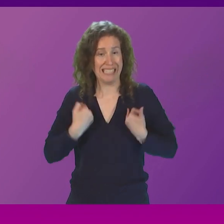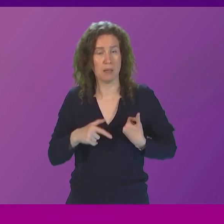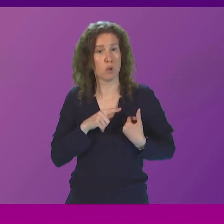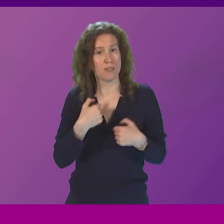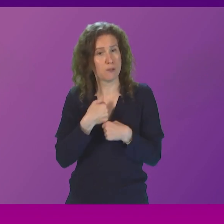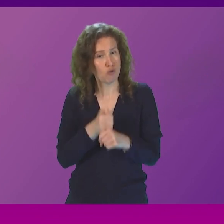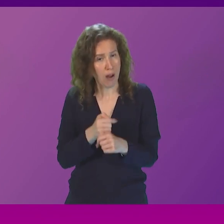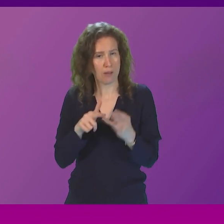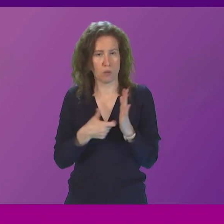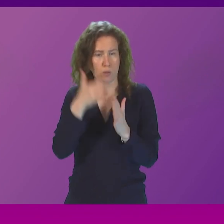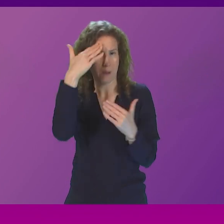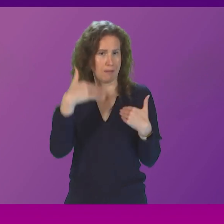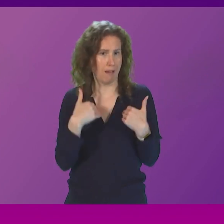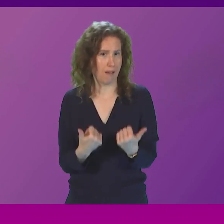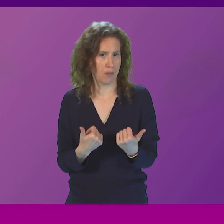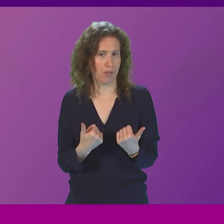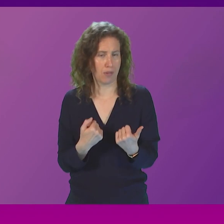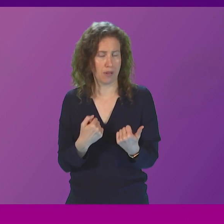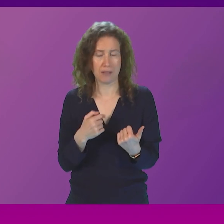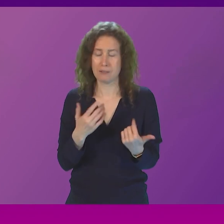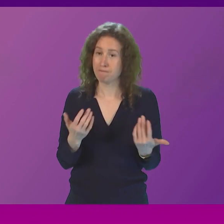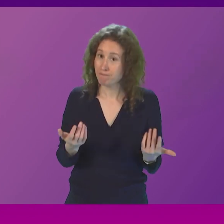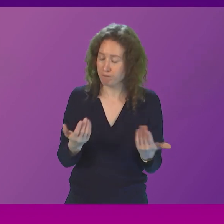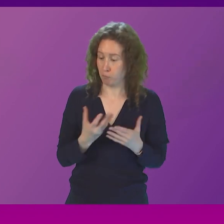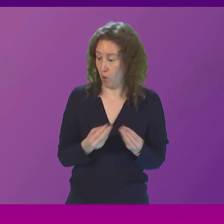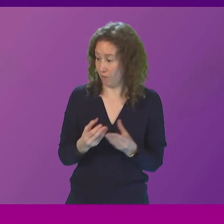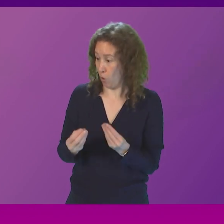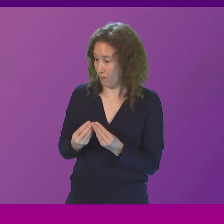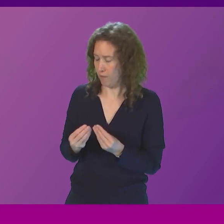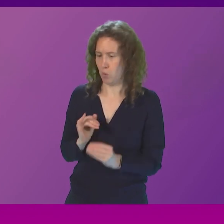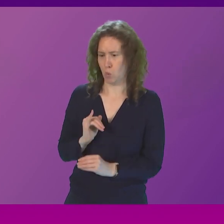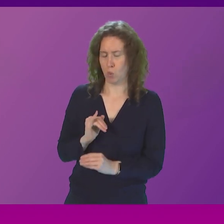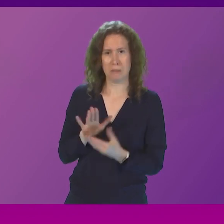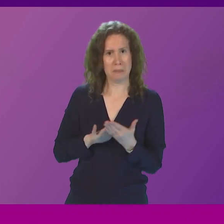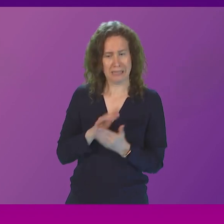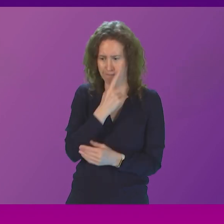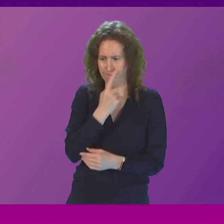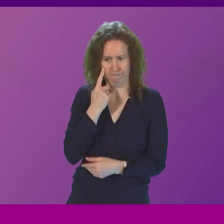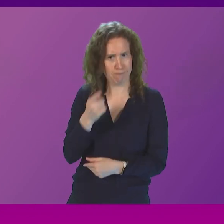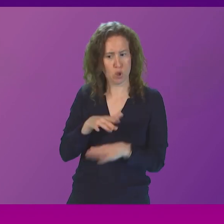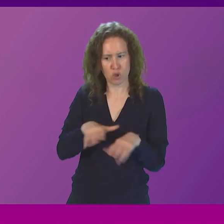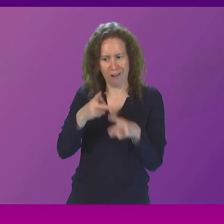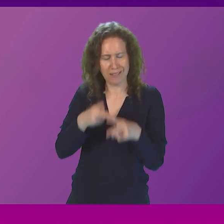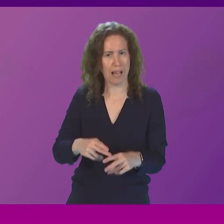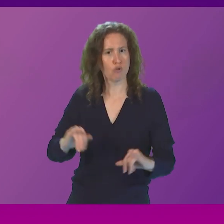or mental health concerns. Those absences are indicative of a childcare crisis, with more than nine in 10 councils